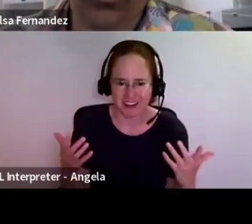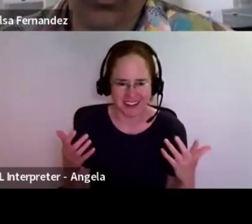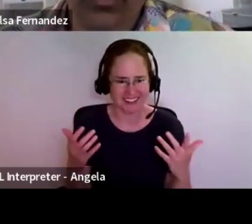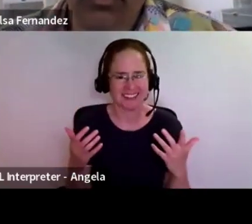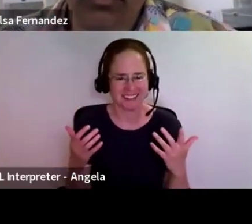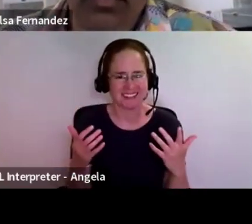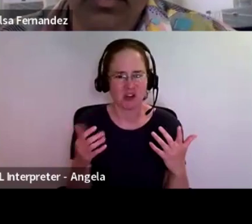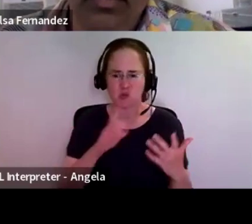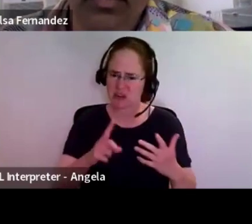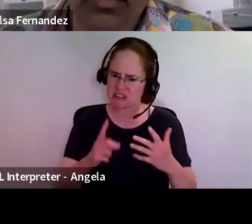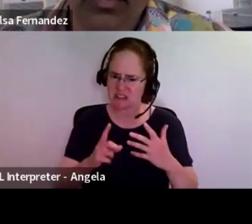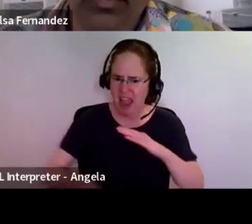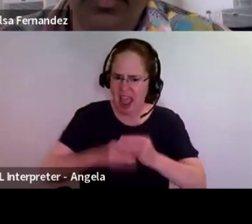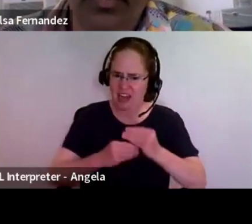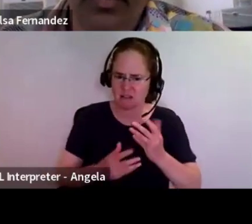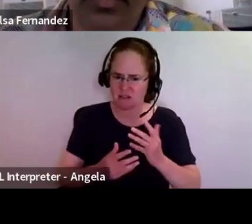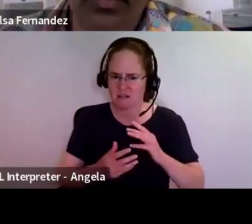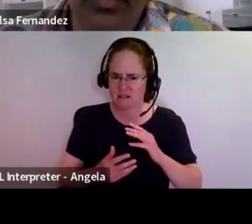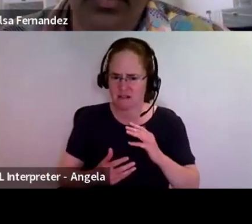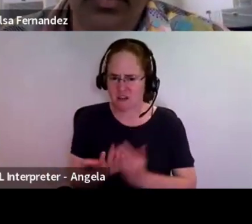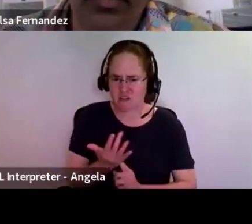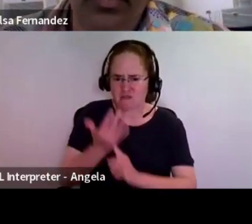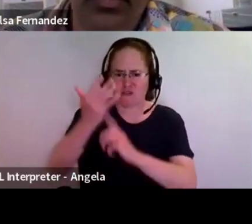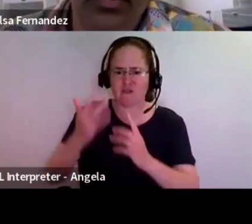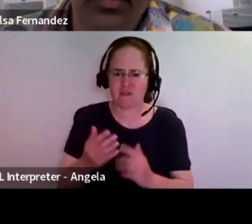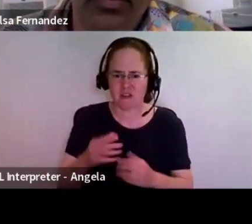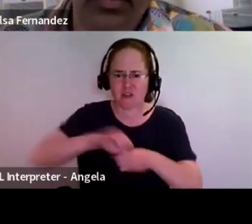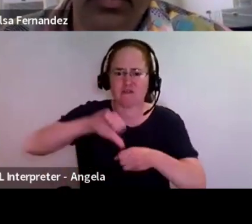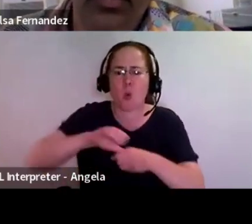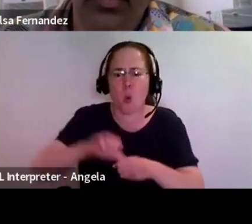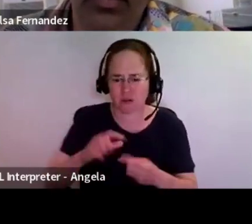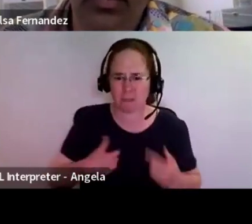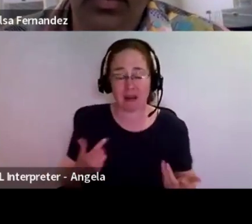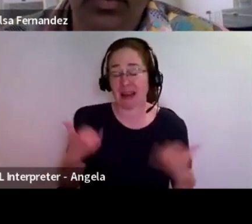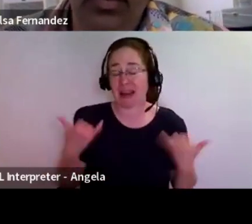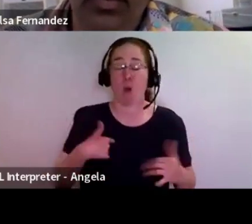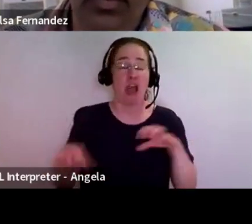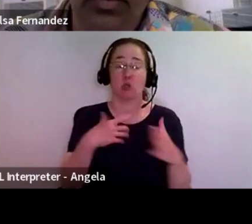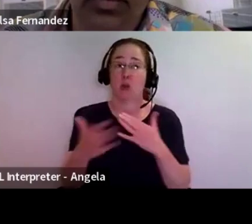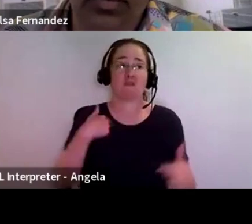guess, put the fuel in this missile. So now it kind of, I just do whatever needs to be done. So those are the people